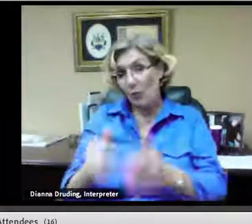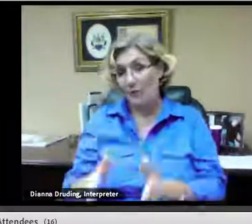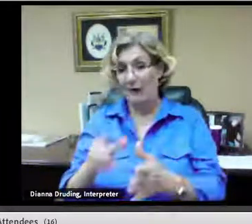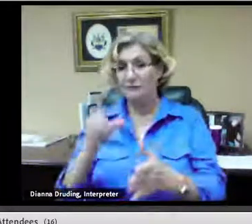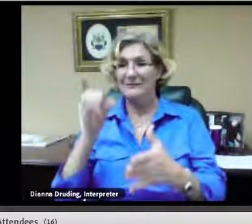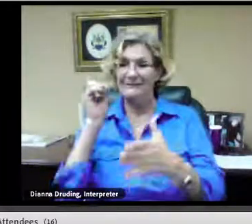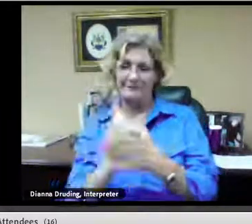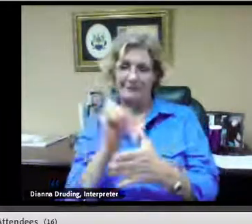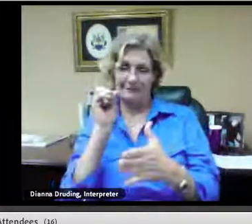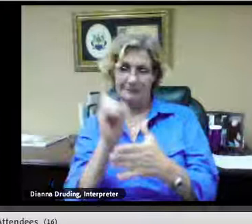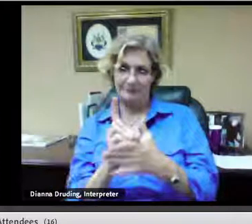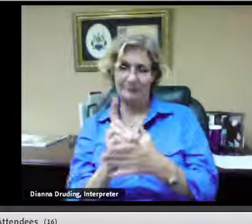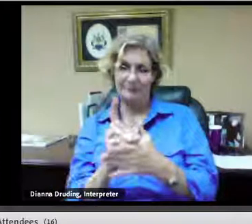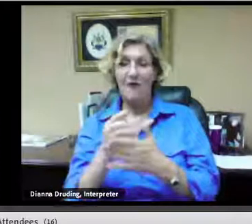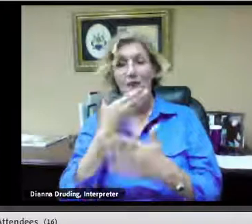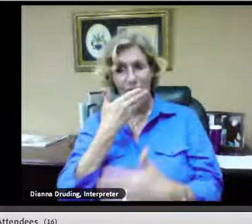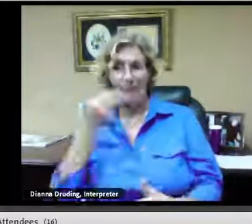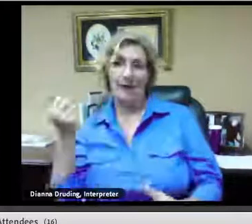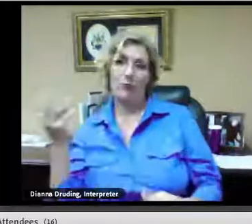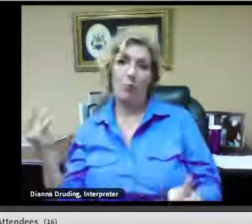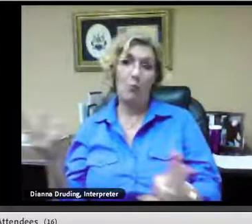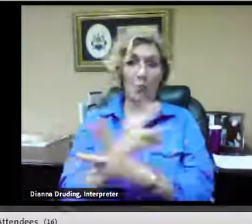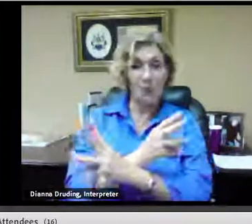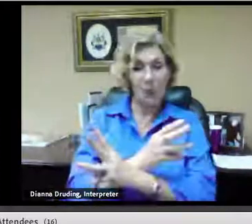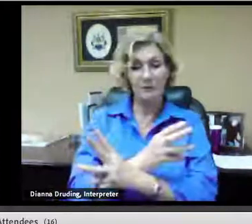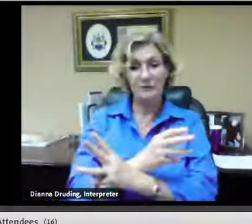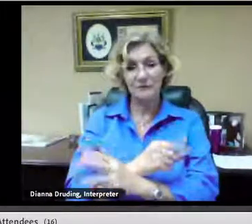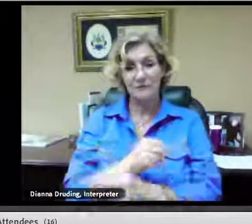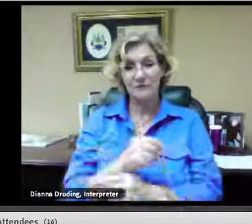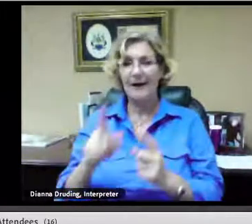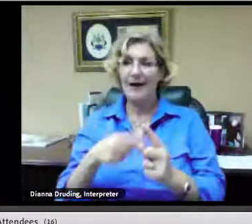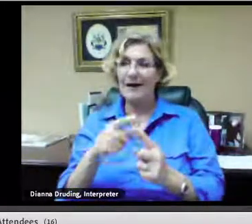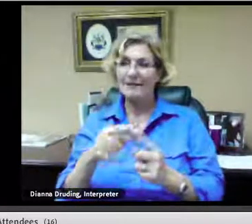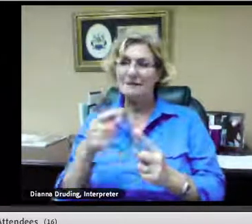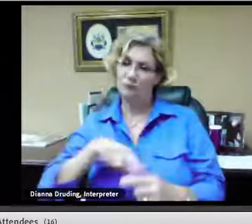For better or worse, until we can get to a place as a society where we can recognize